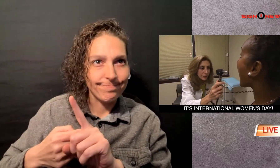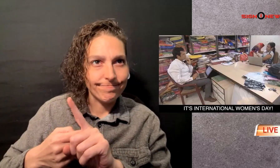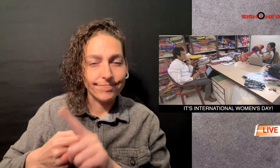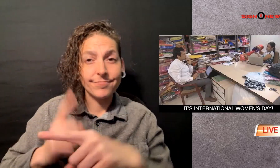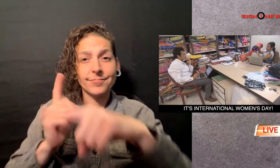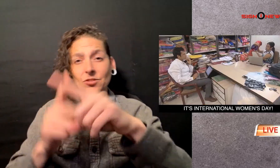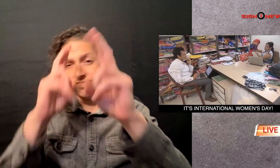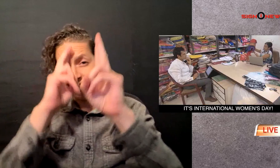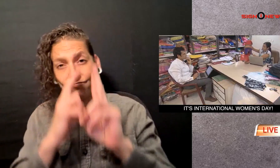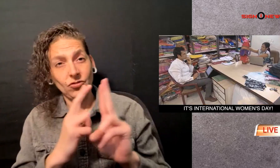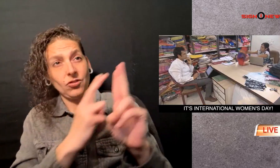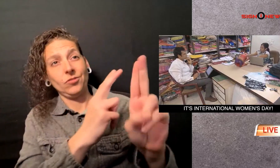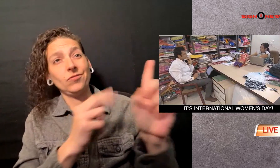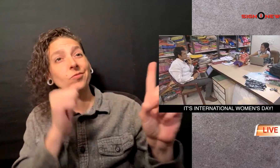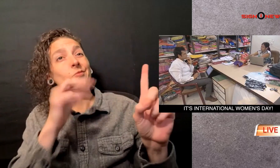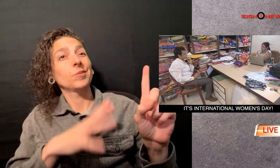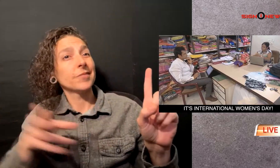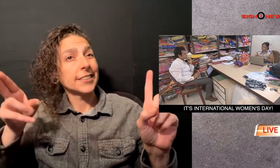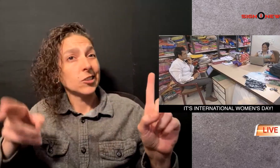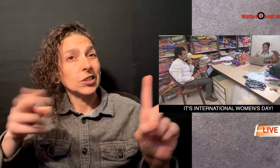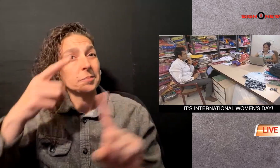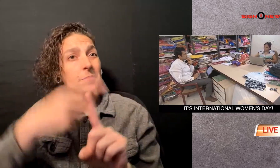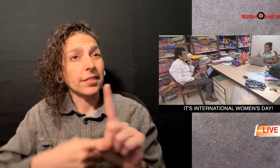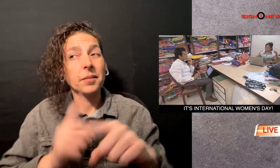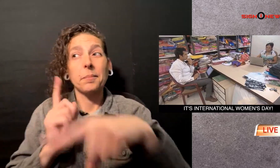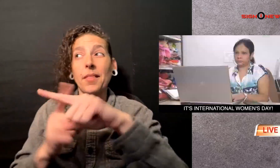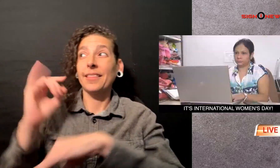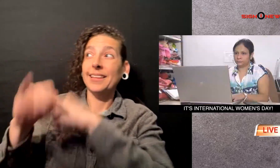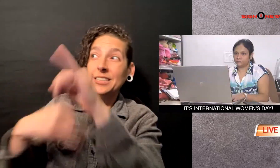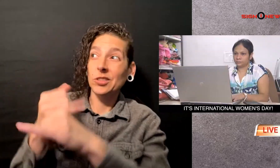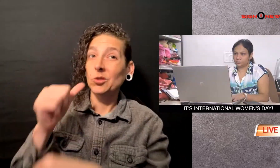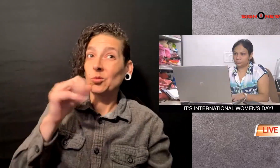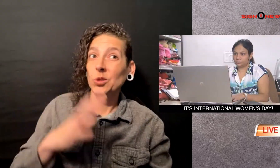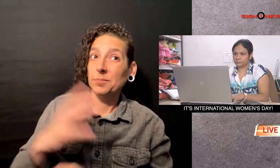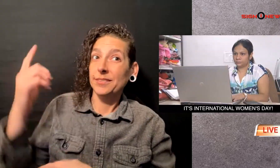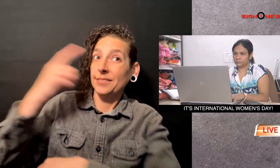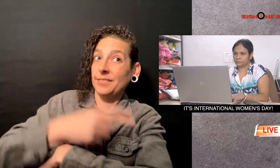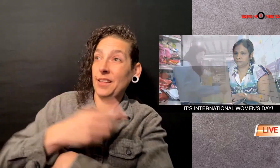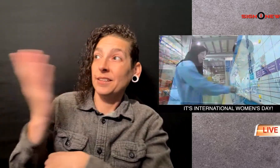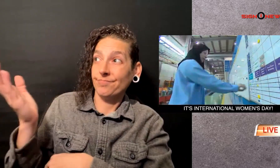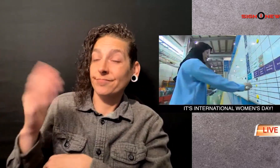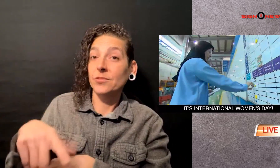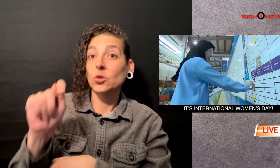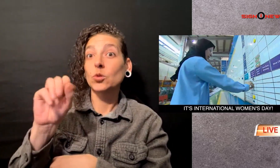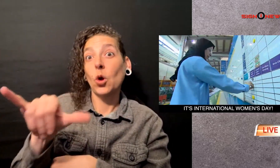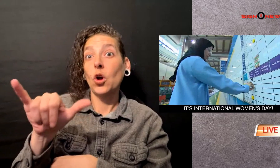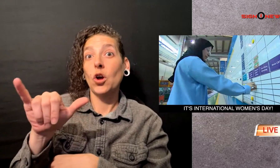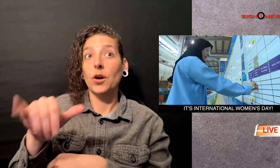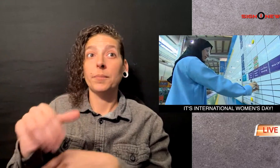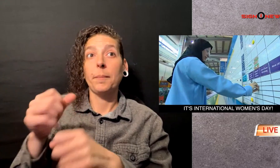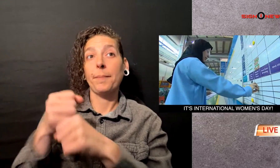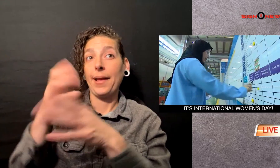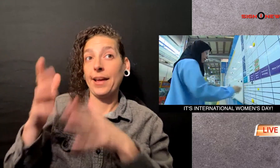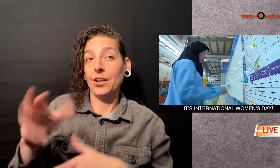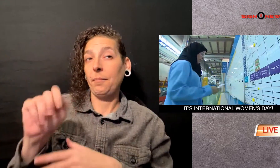and in honor of women's history month and international women's day toymaker Mattel